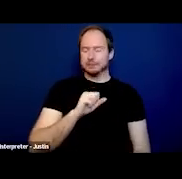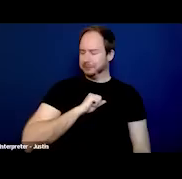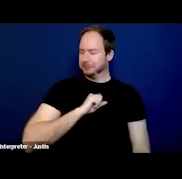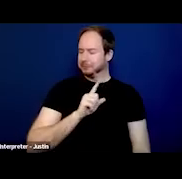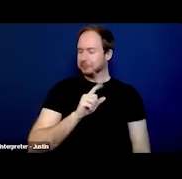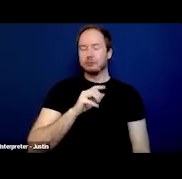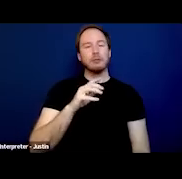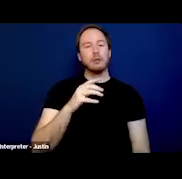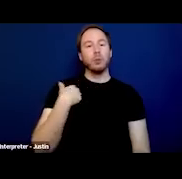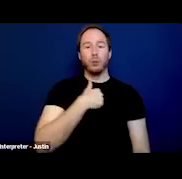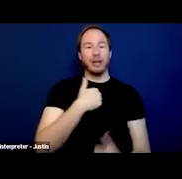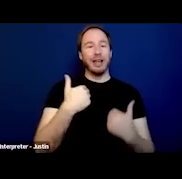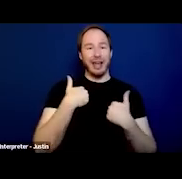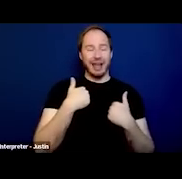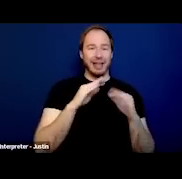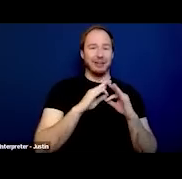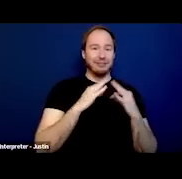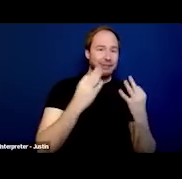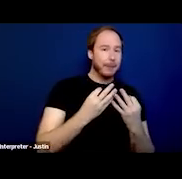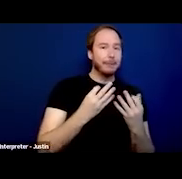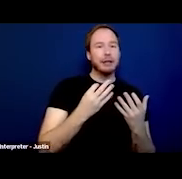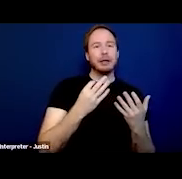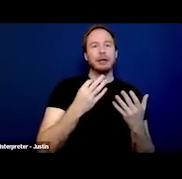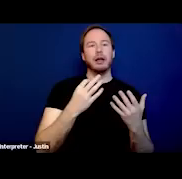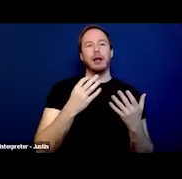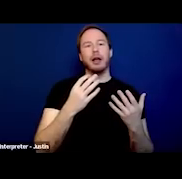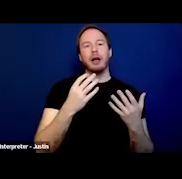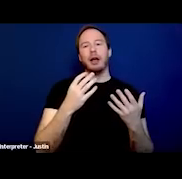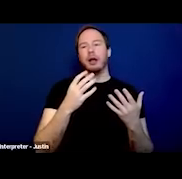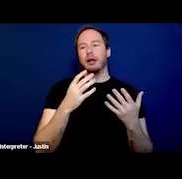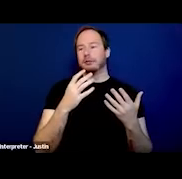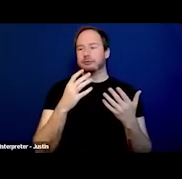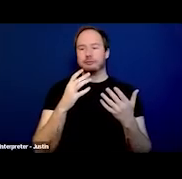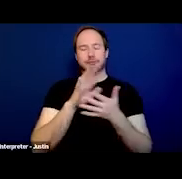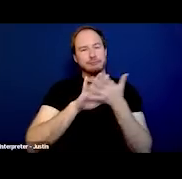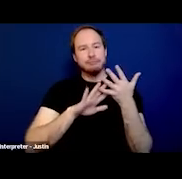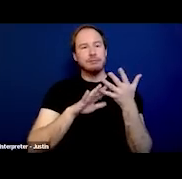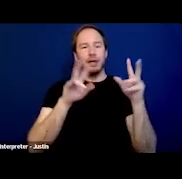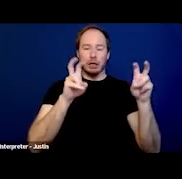People have families and other, (clears throat) that's the last one, markers of a full life.